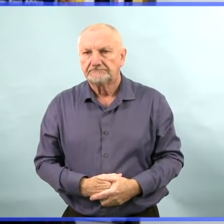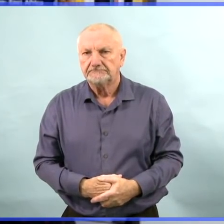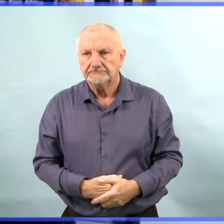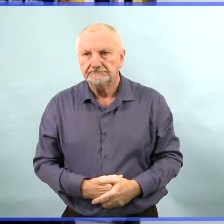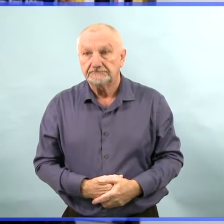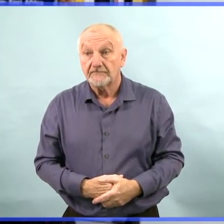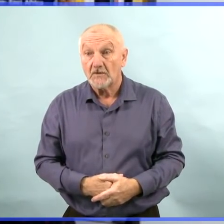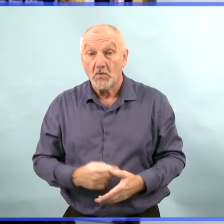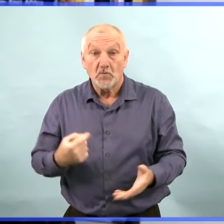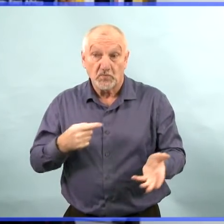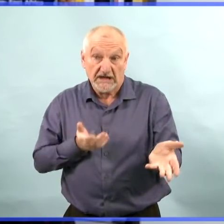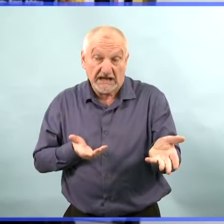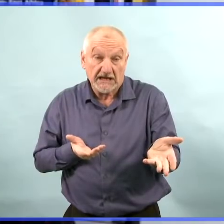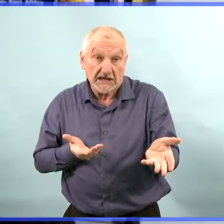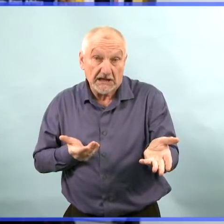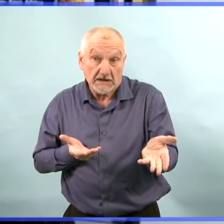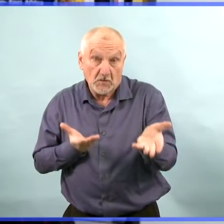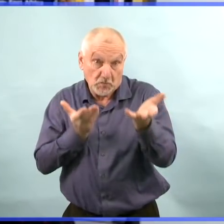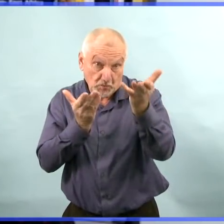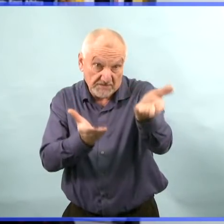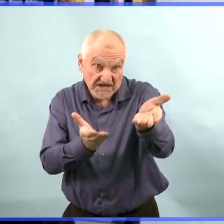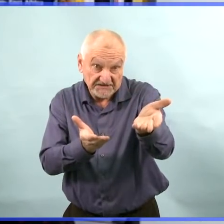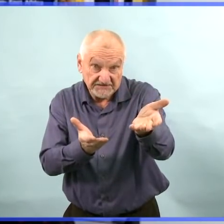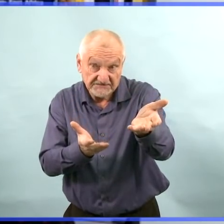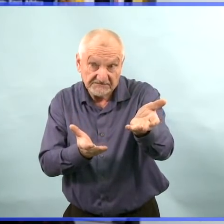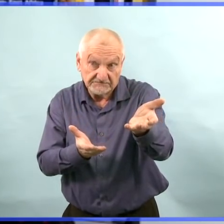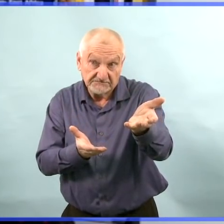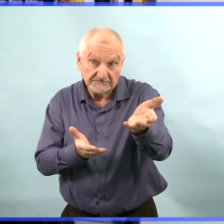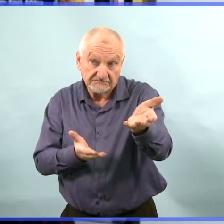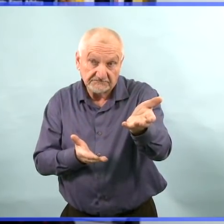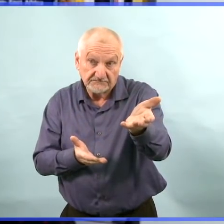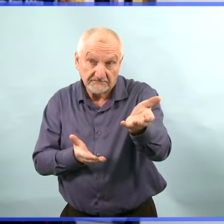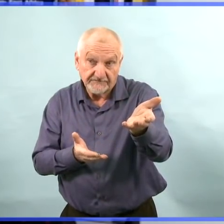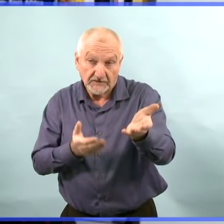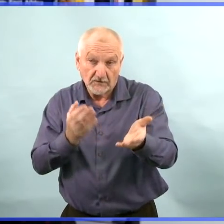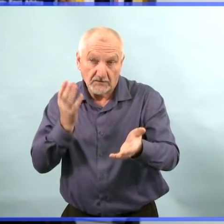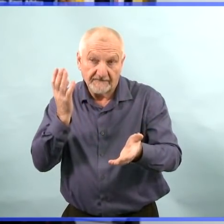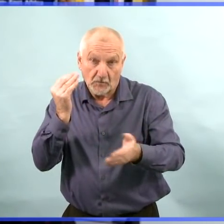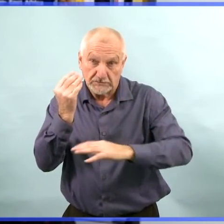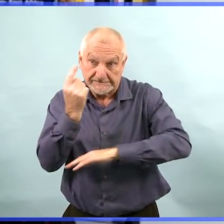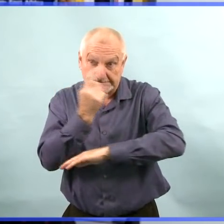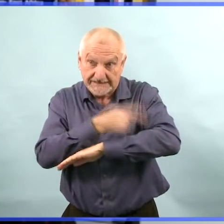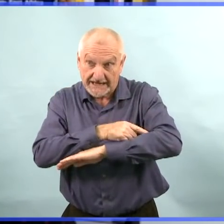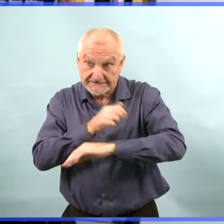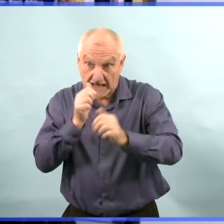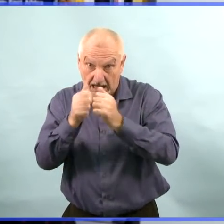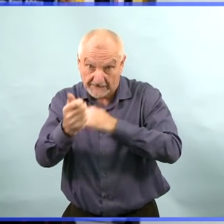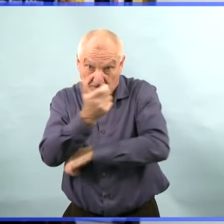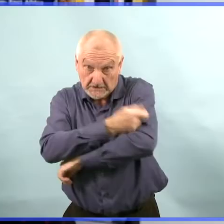days before receiving or getting another vaccine but they also recognize there may be individual